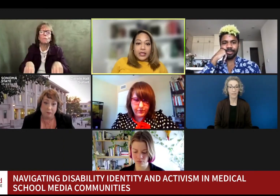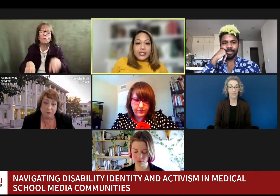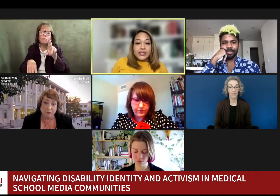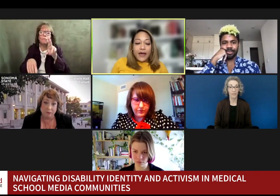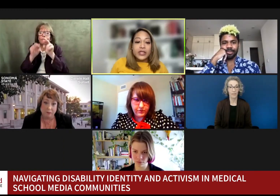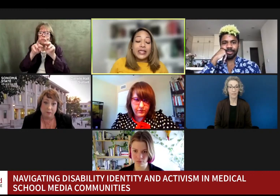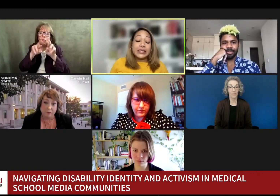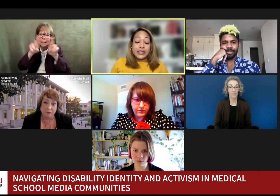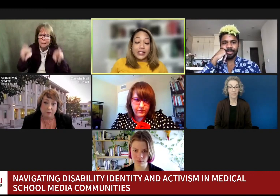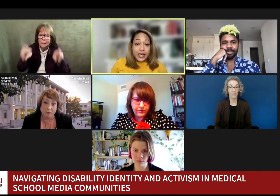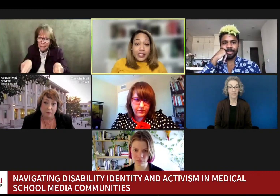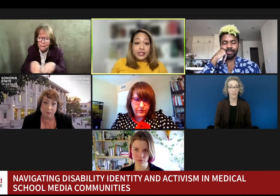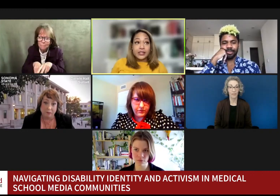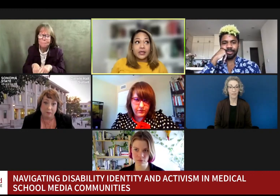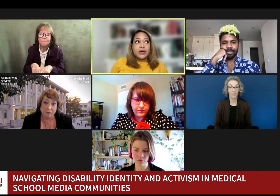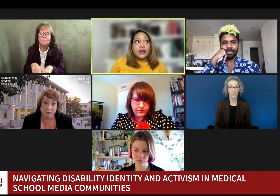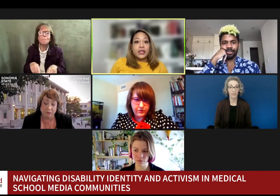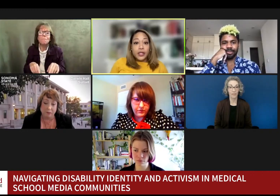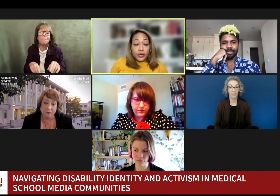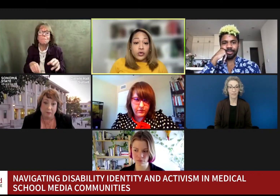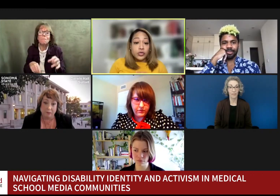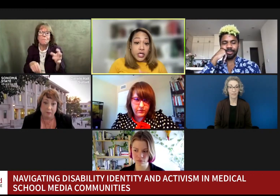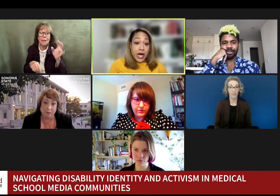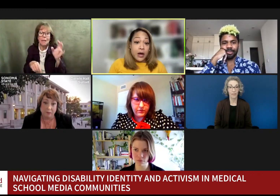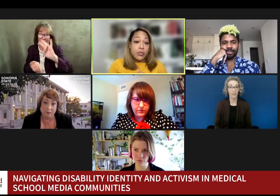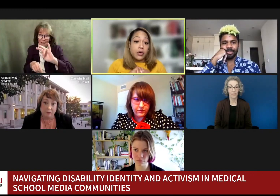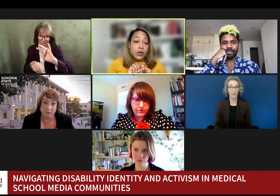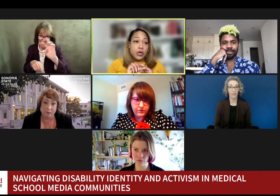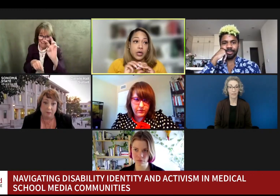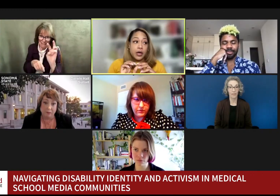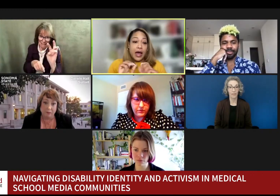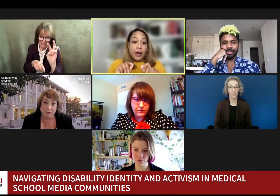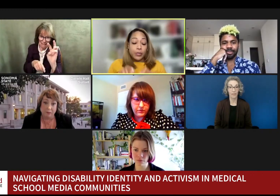76 clinical job applications went out,